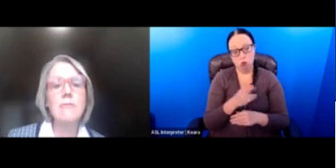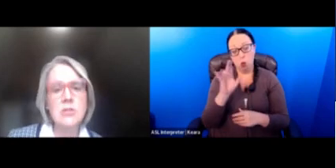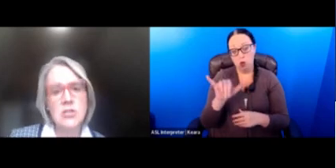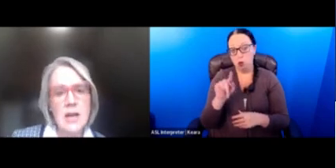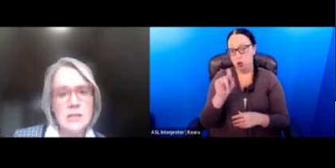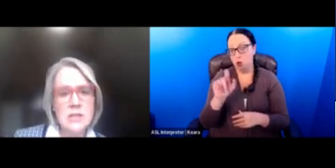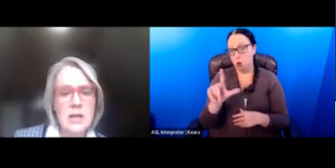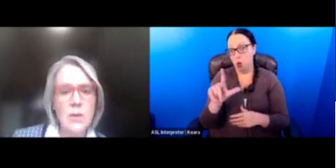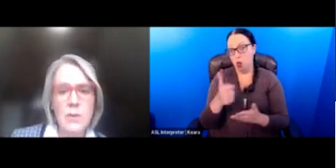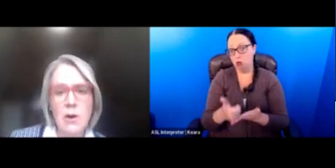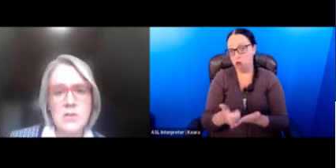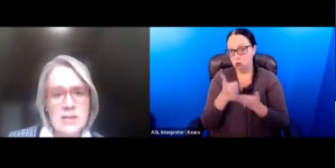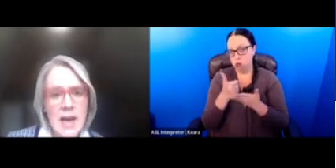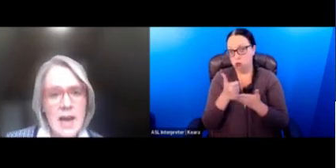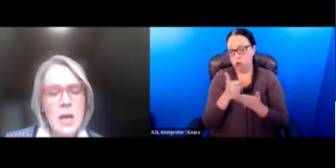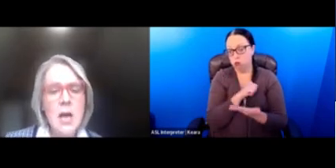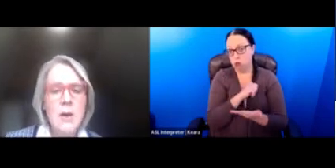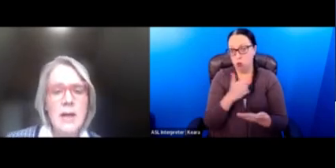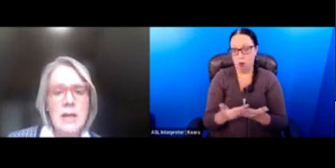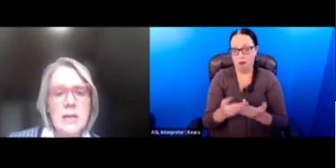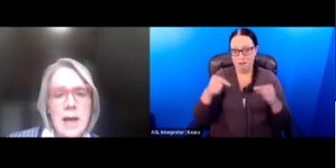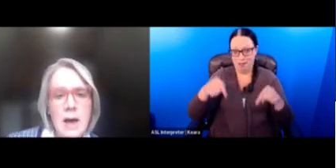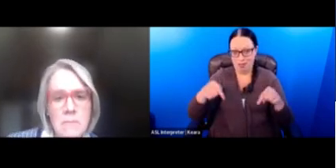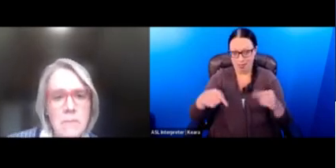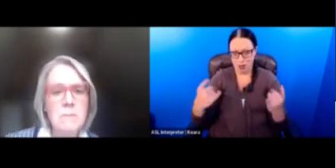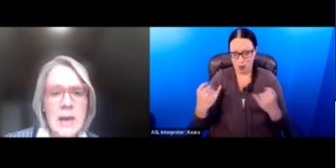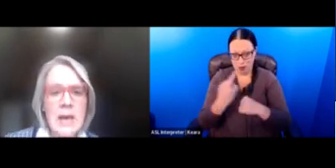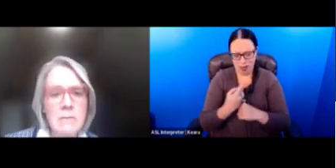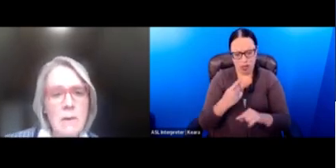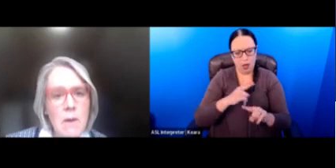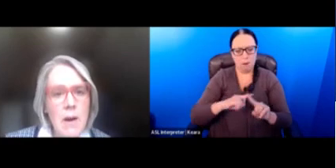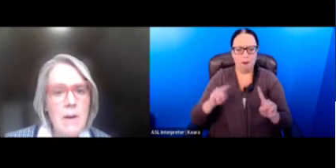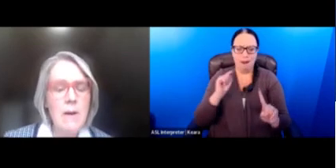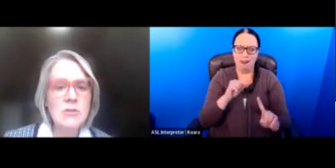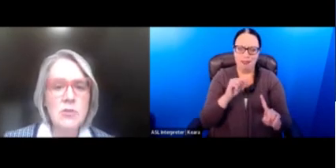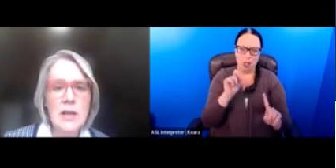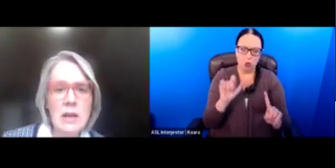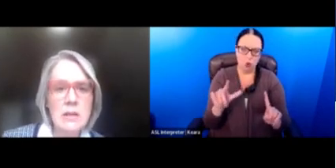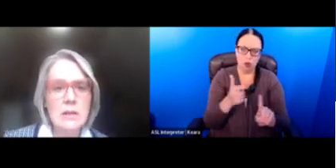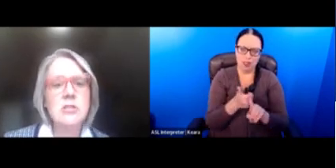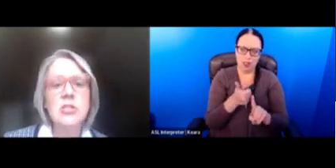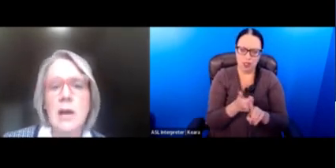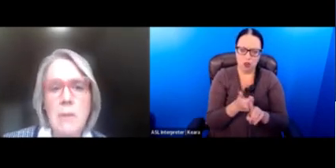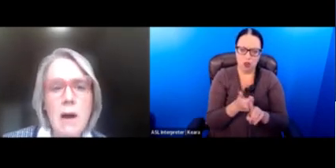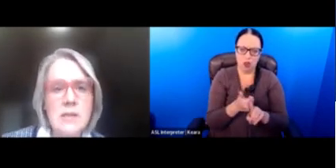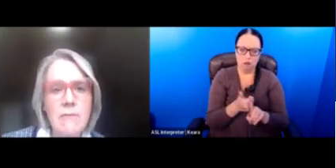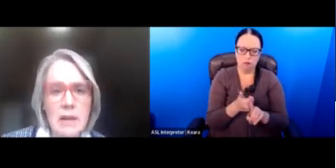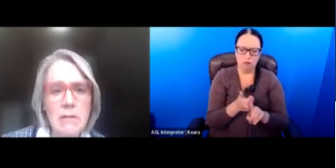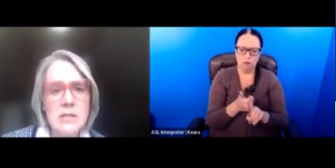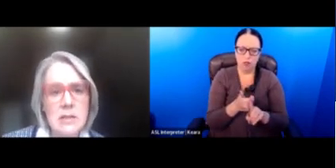listing all, all restaurants in many cases, and so very similar to what Mary Lou was talking